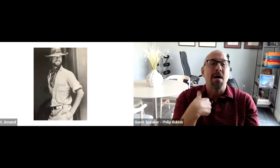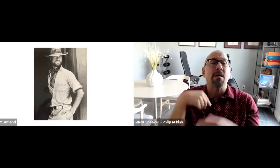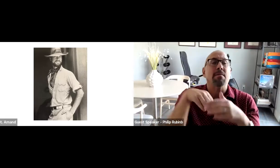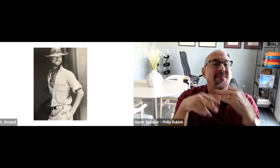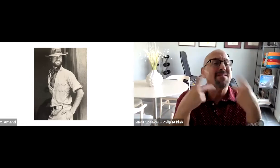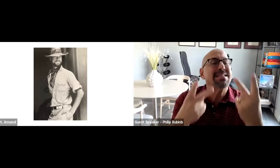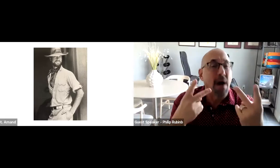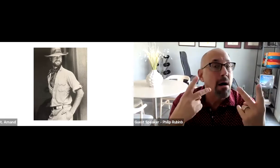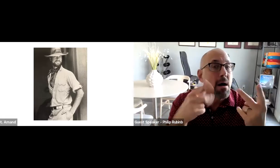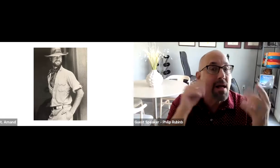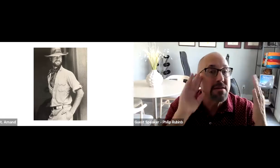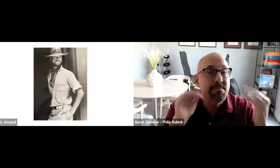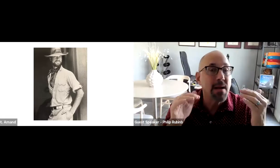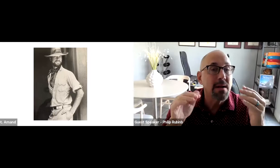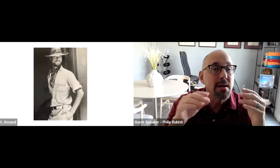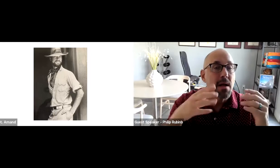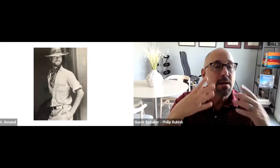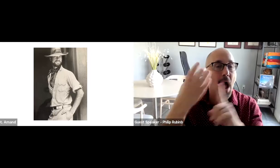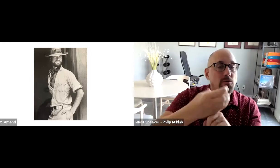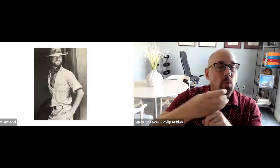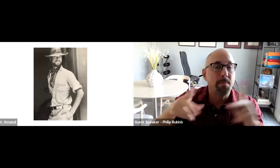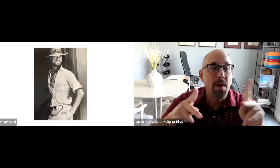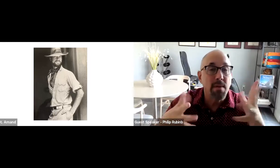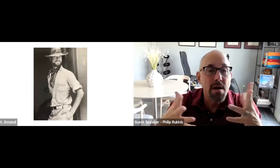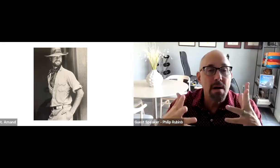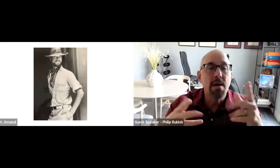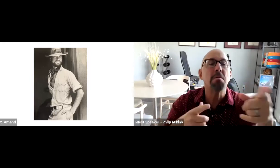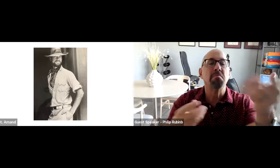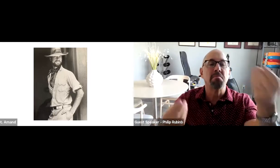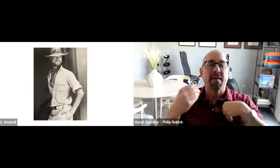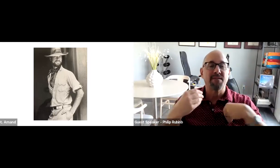I think Guy really liked to shock people, so, you know,